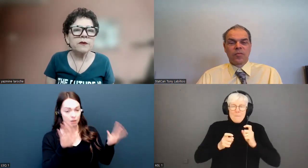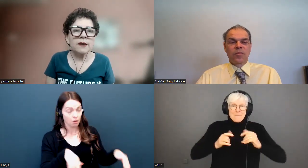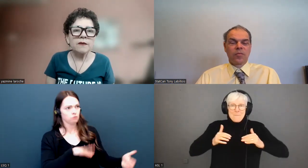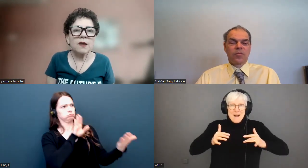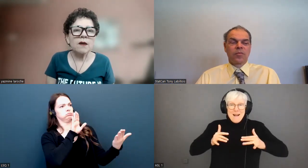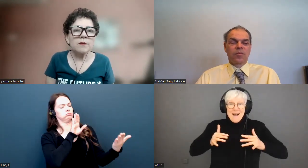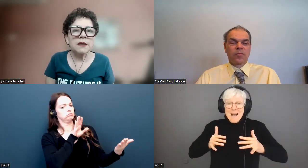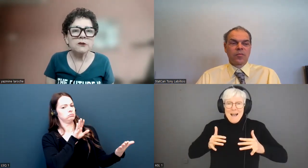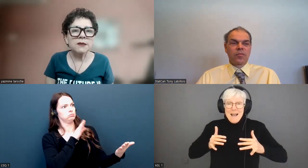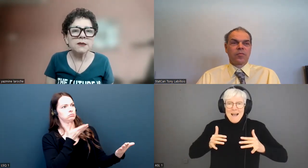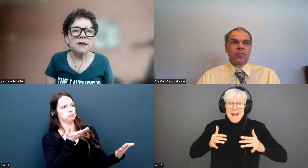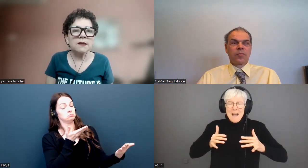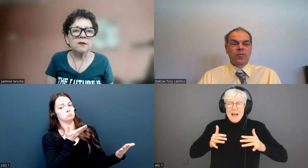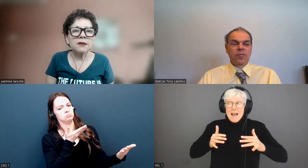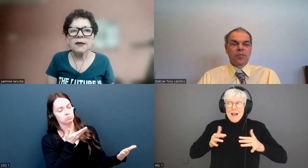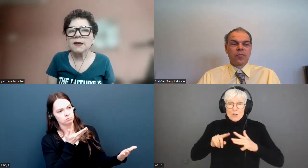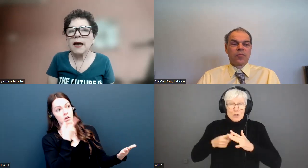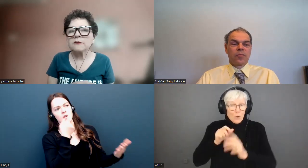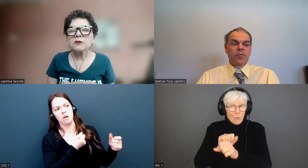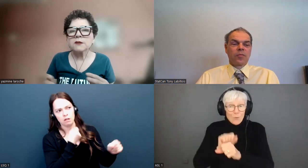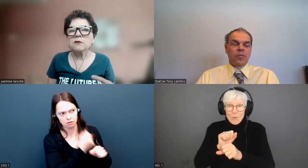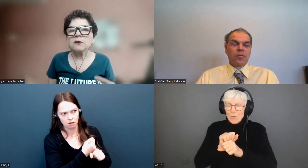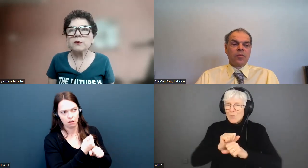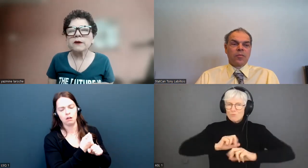they get the accommodations they need so that they can actually do their work